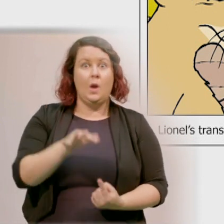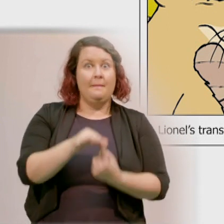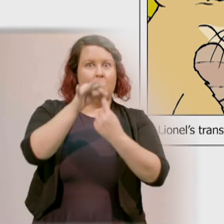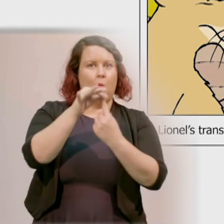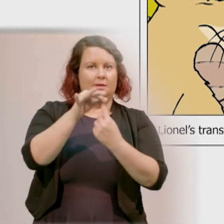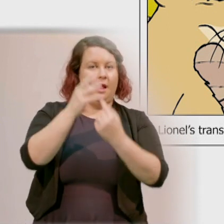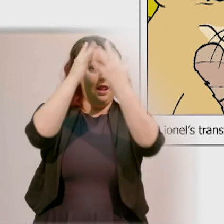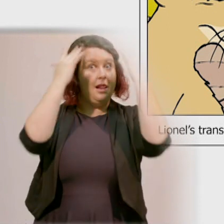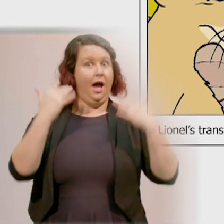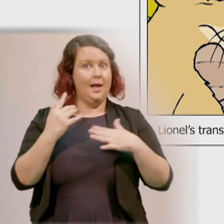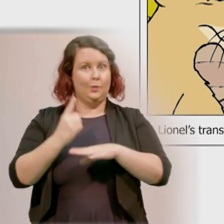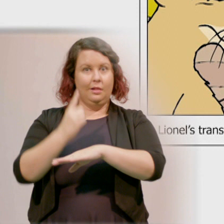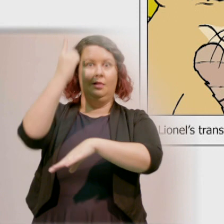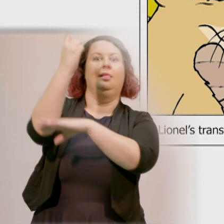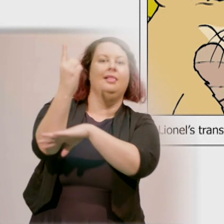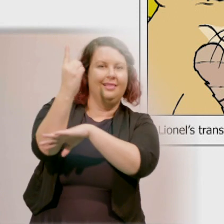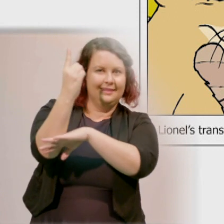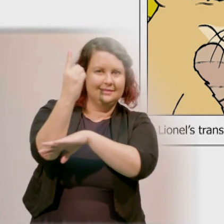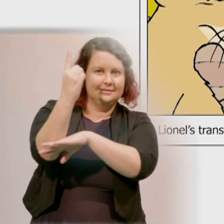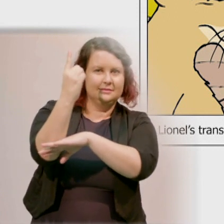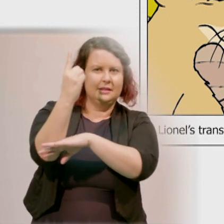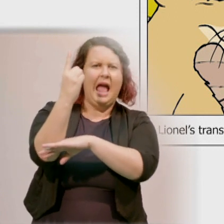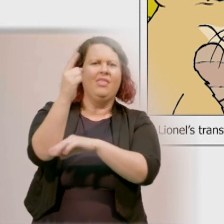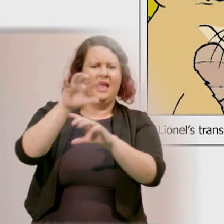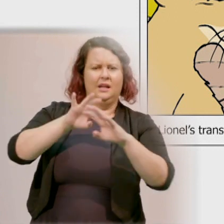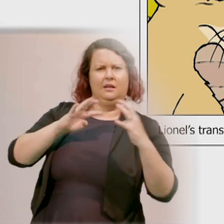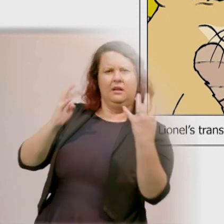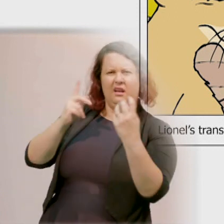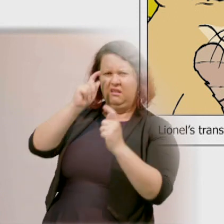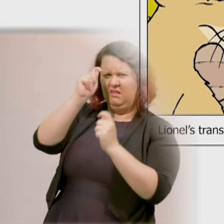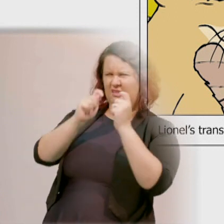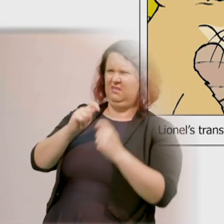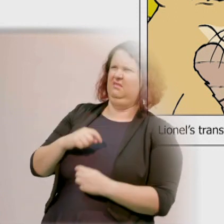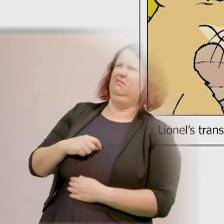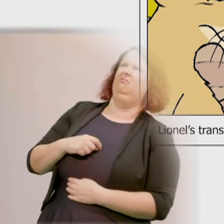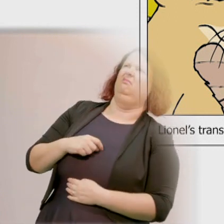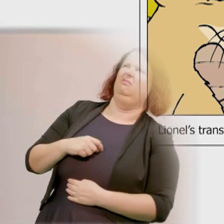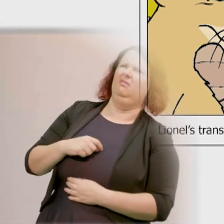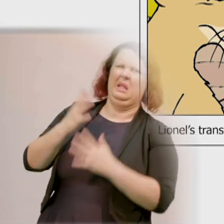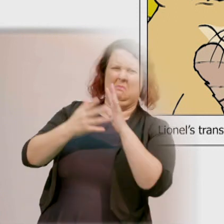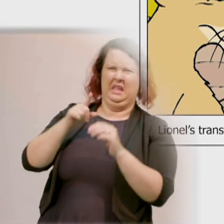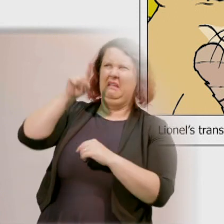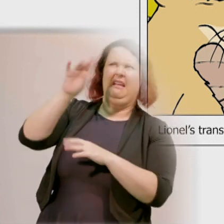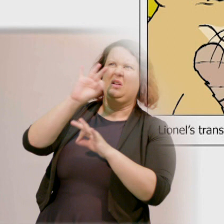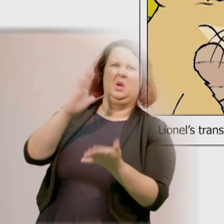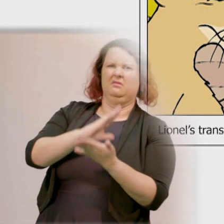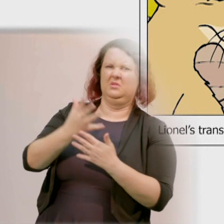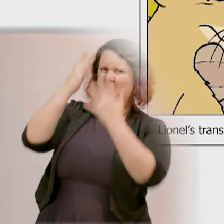to show the cartoon is humorous. Plus the most important character, Lionel, in the middle of the frame, and used facial expressions of the pride,